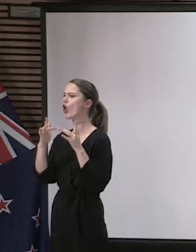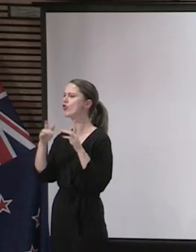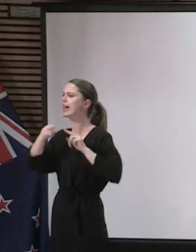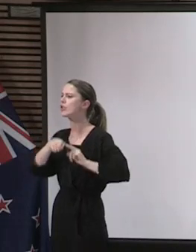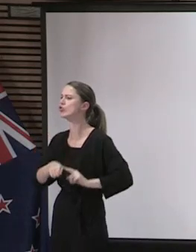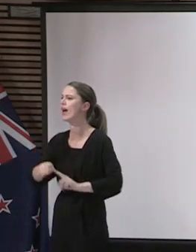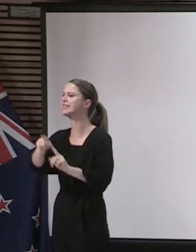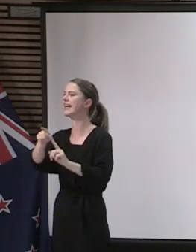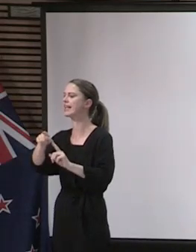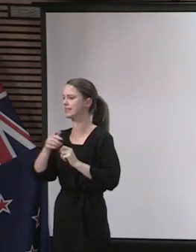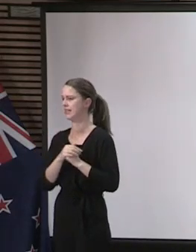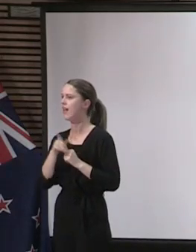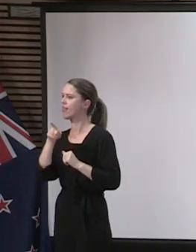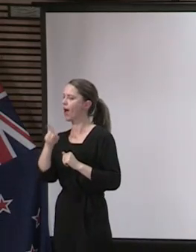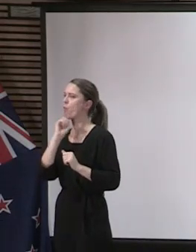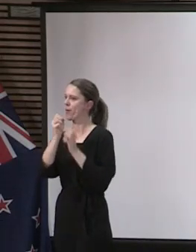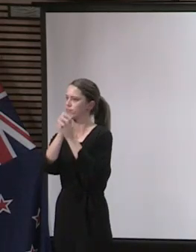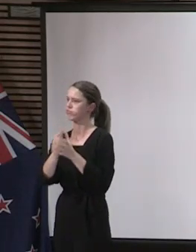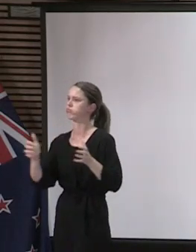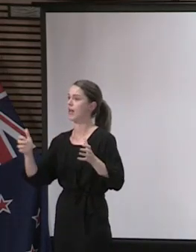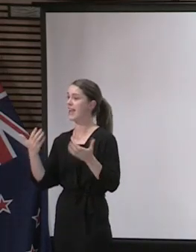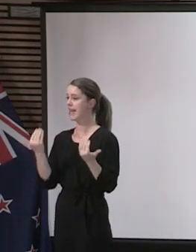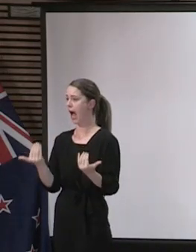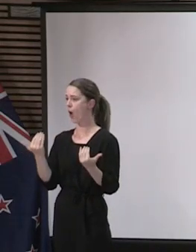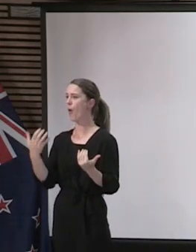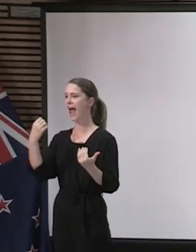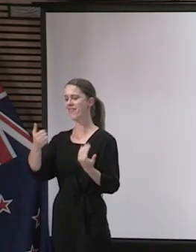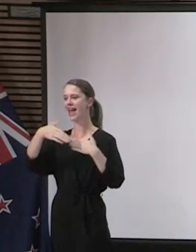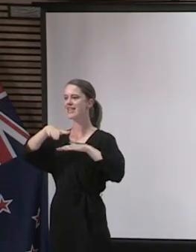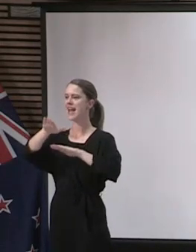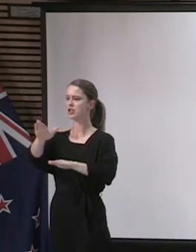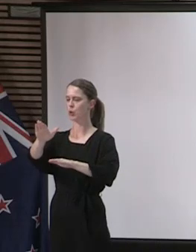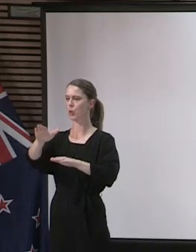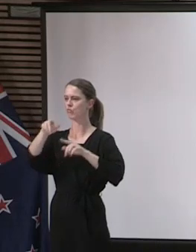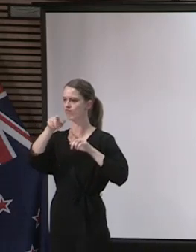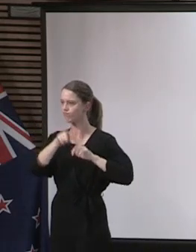Equally, contact tracing was one of the first things that we started to scale up,